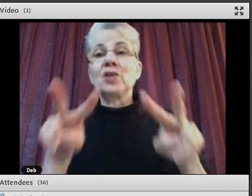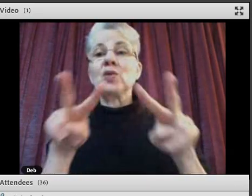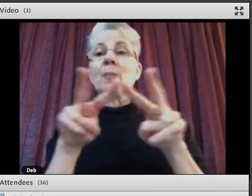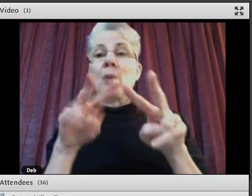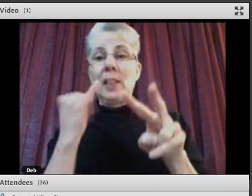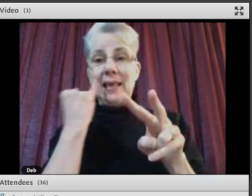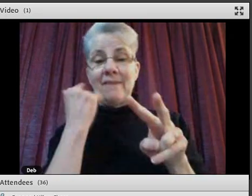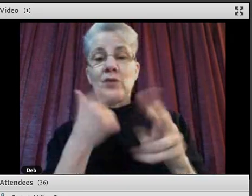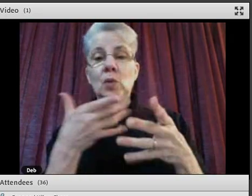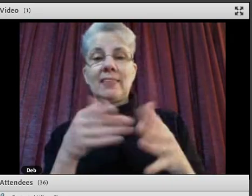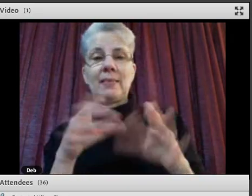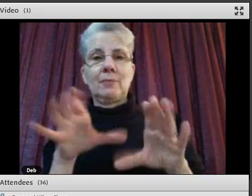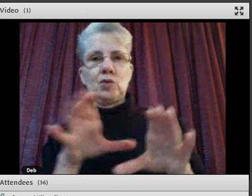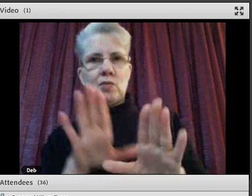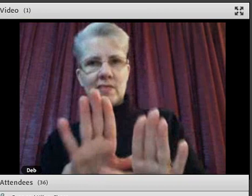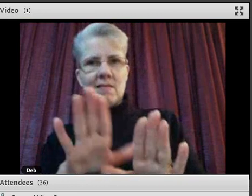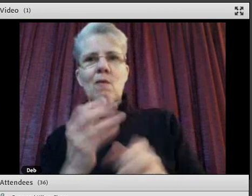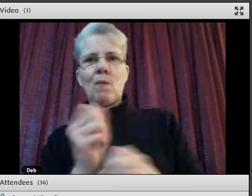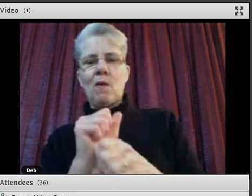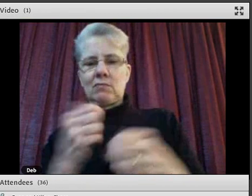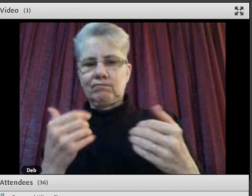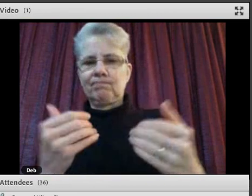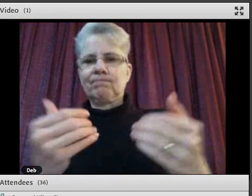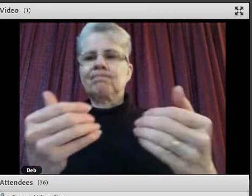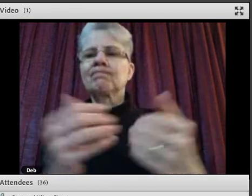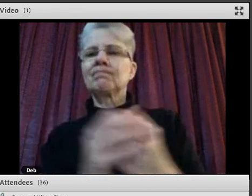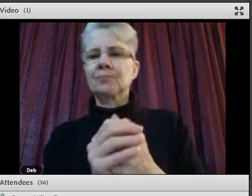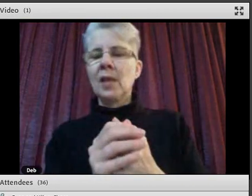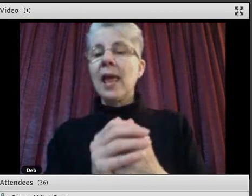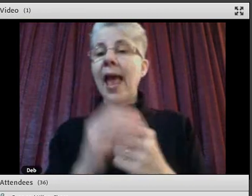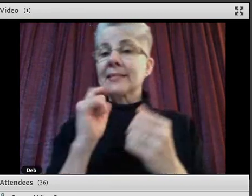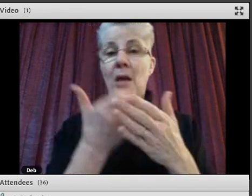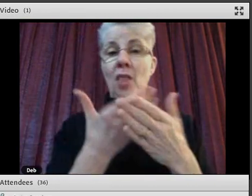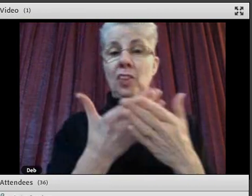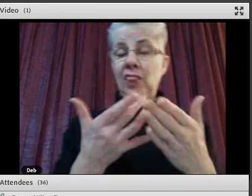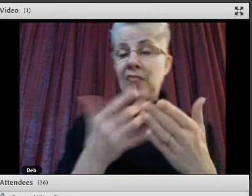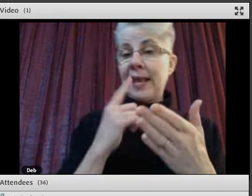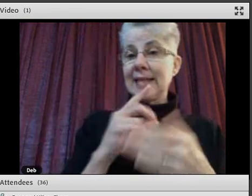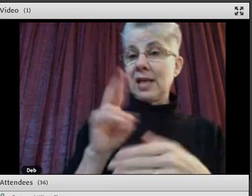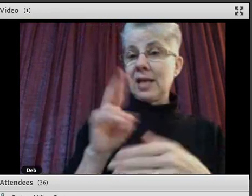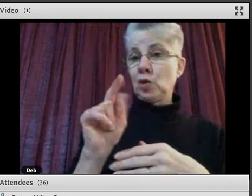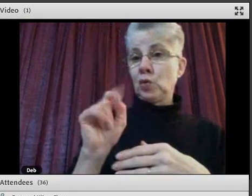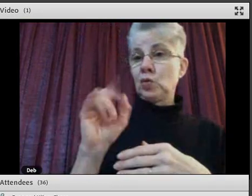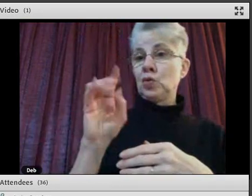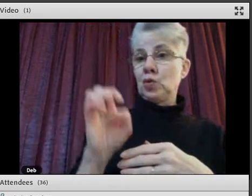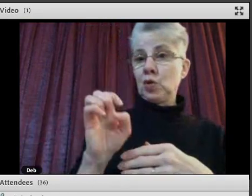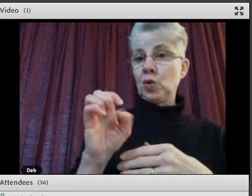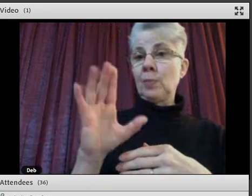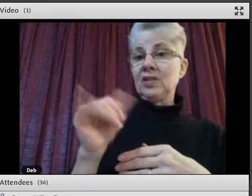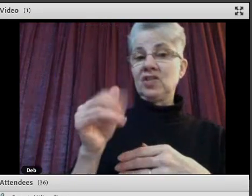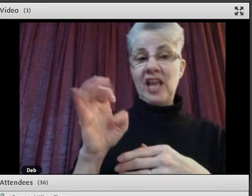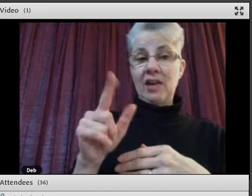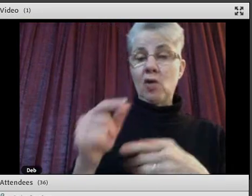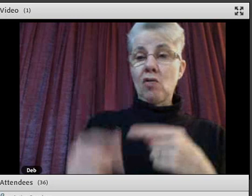if you let them do their thing. Ryan: Absolutely. And then, just some other things and the YouTube channel link at the bottom there.